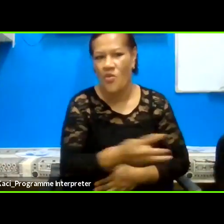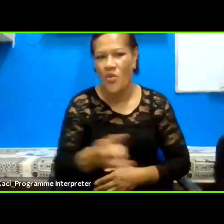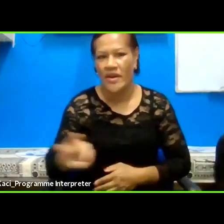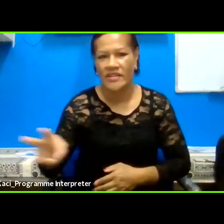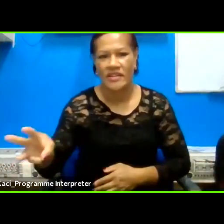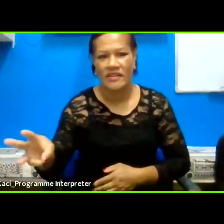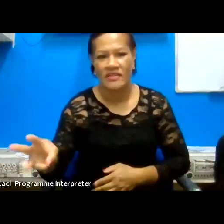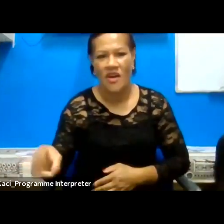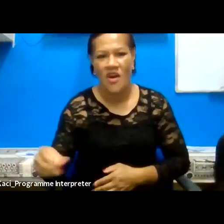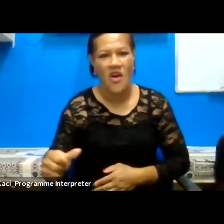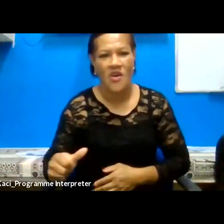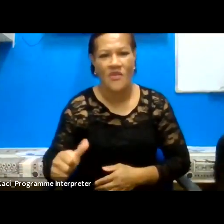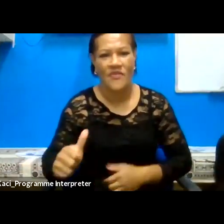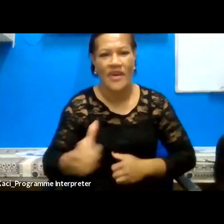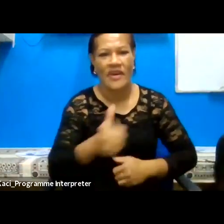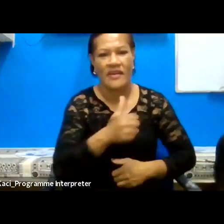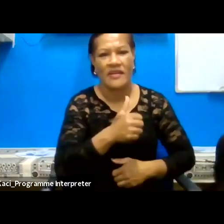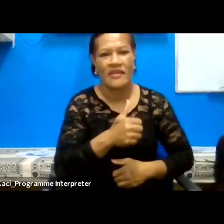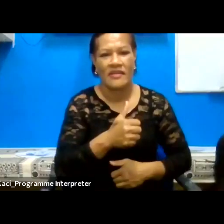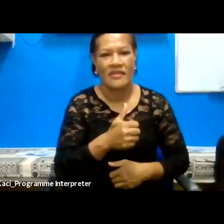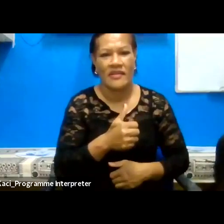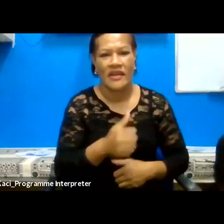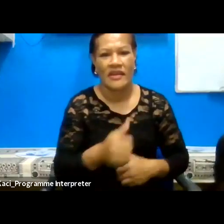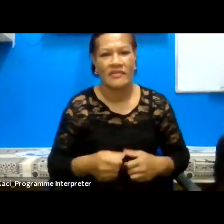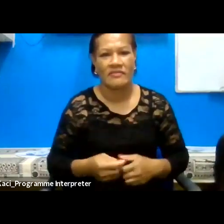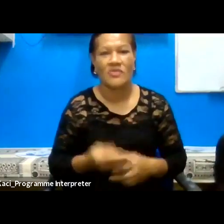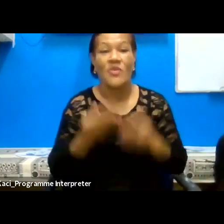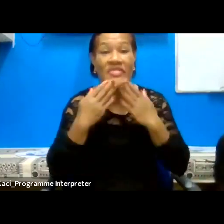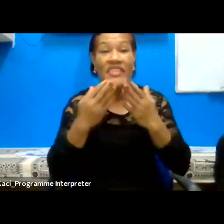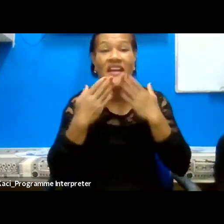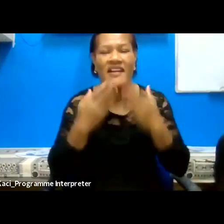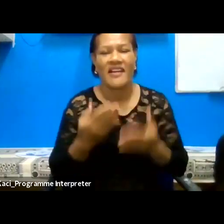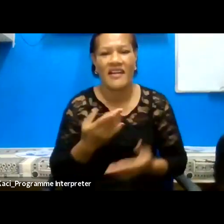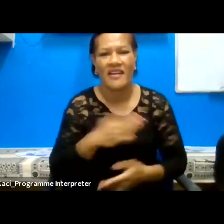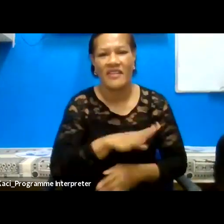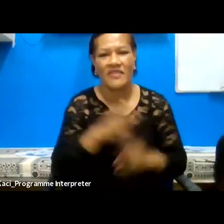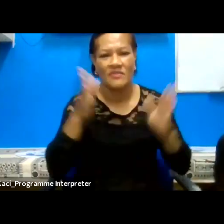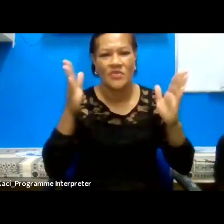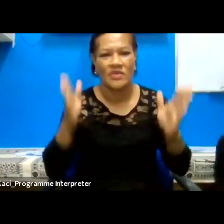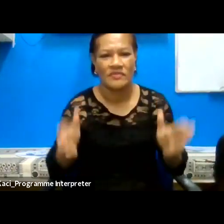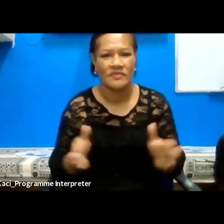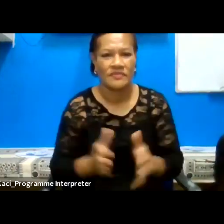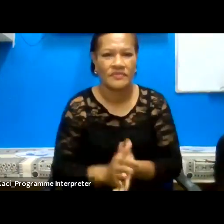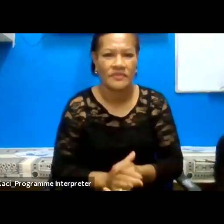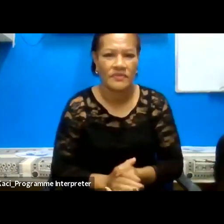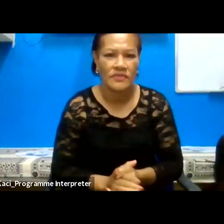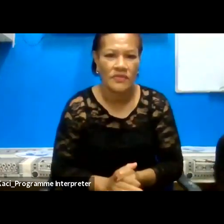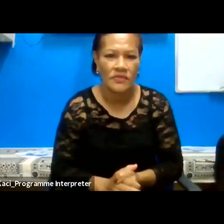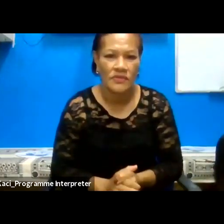and now, we'll have another short video presentation just